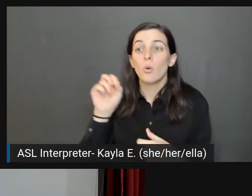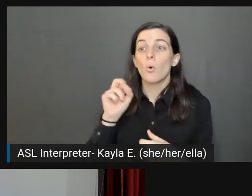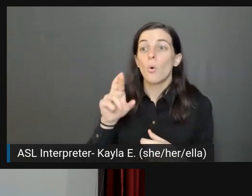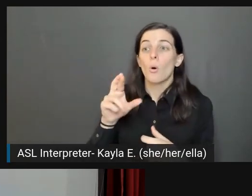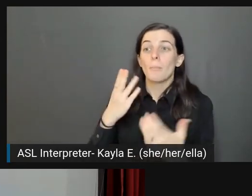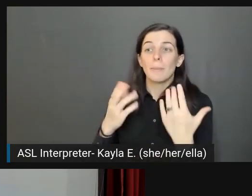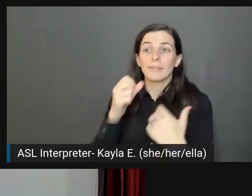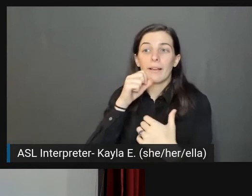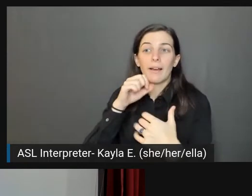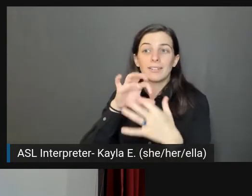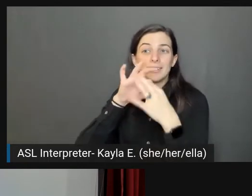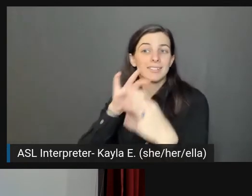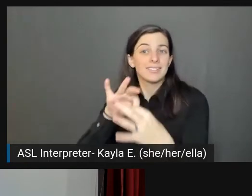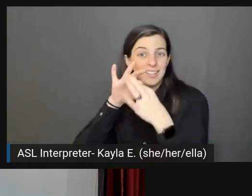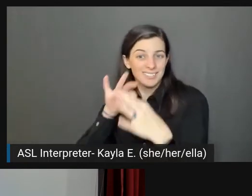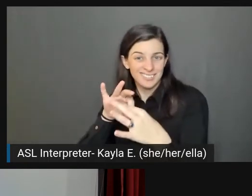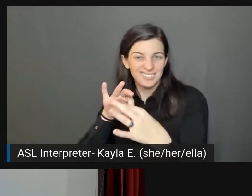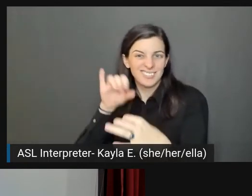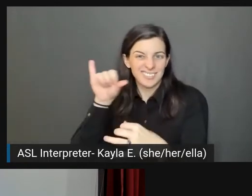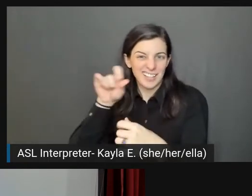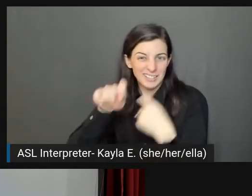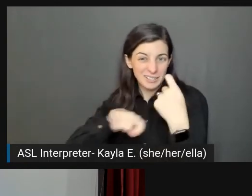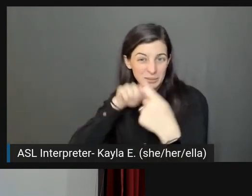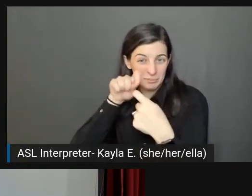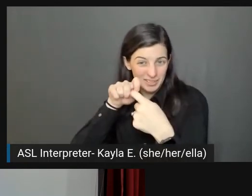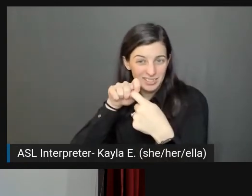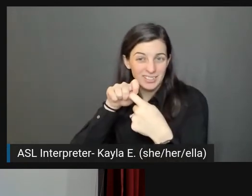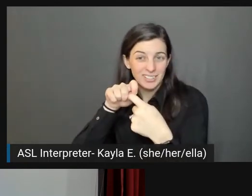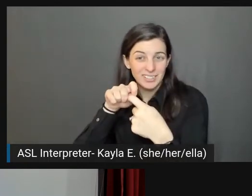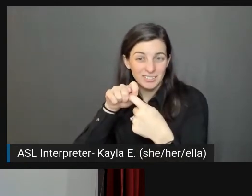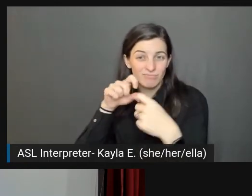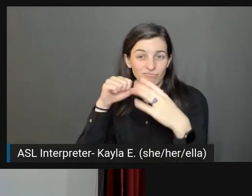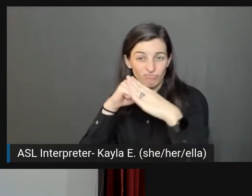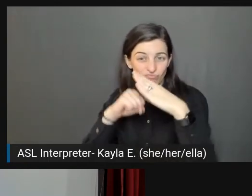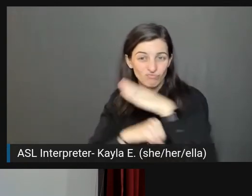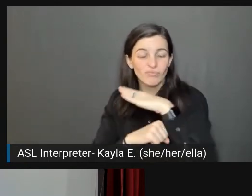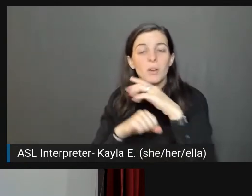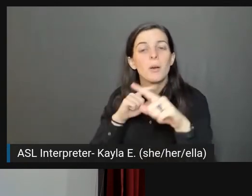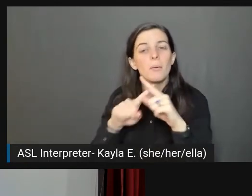to specific frameworks and whatnot and how can we allow this. The answer is our partnerships.